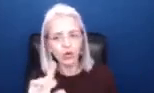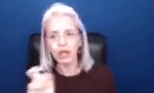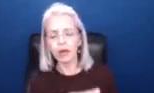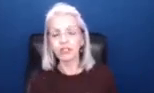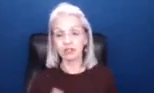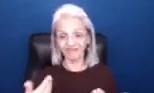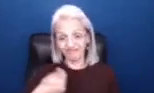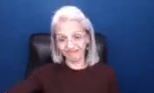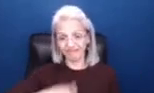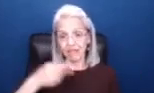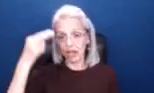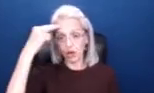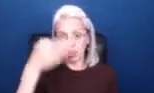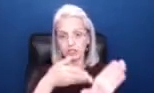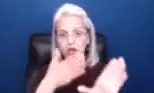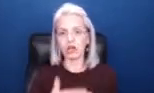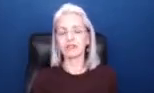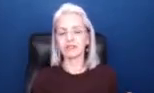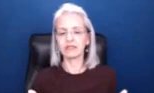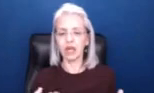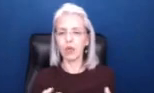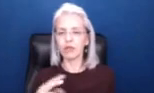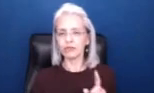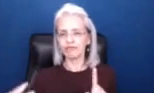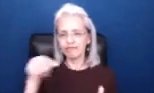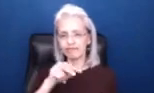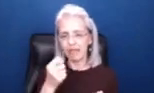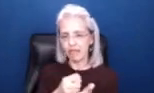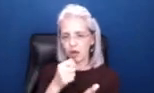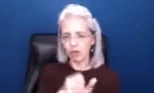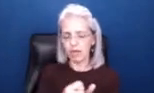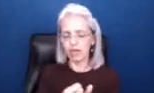But you know, I think the thing is that, as we know, in general sort of treatment of OCD, it